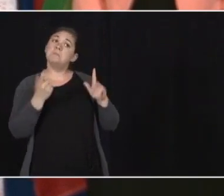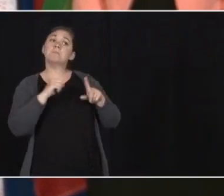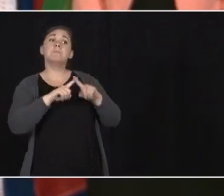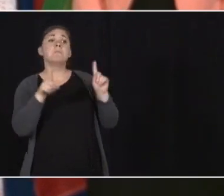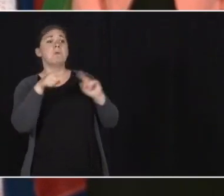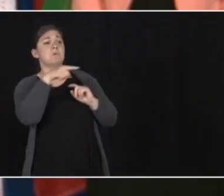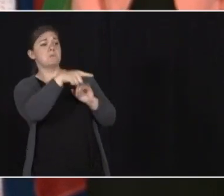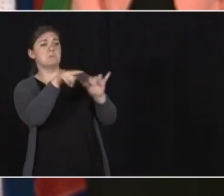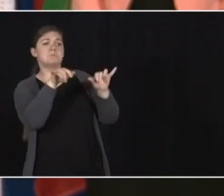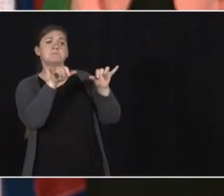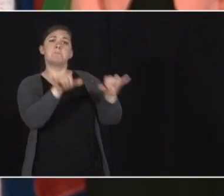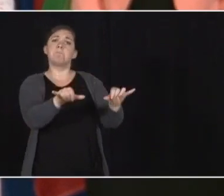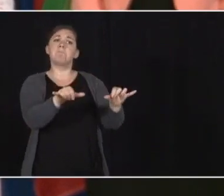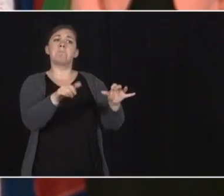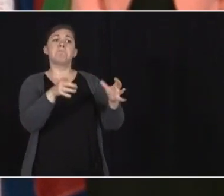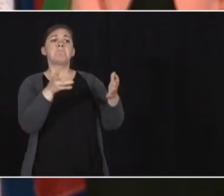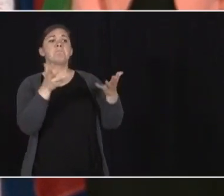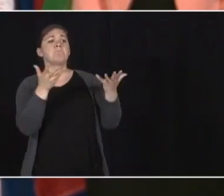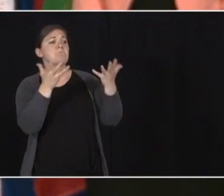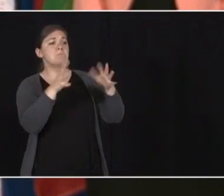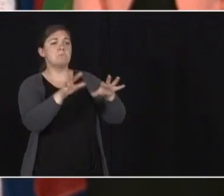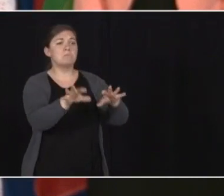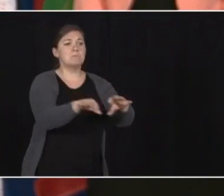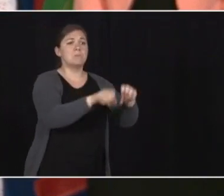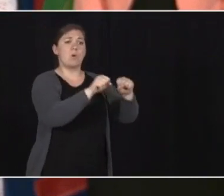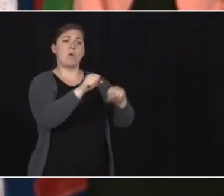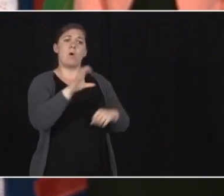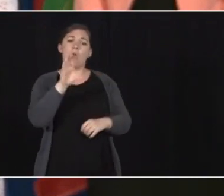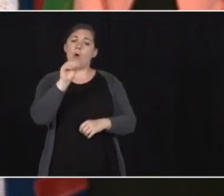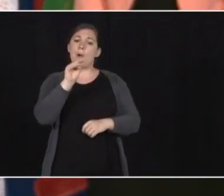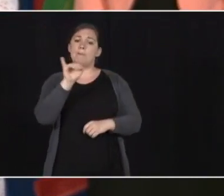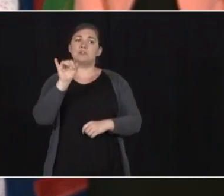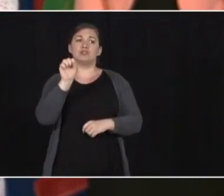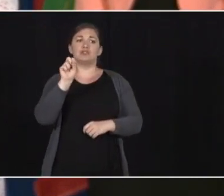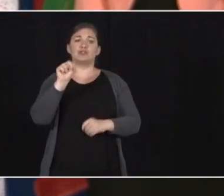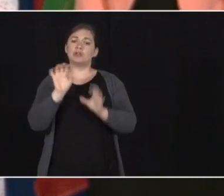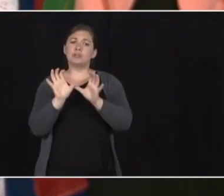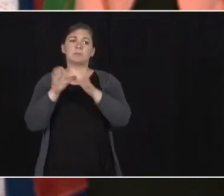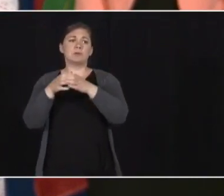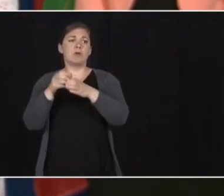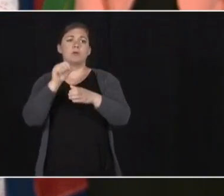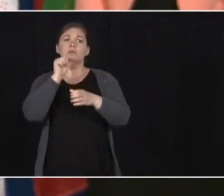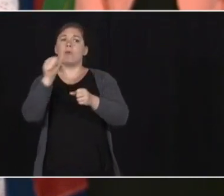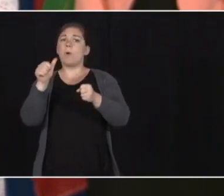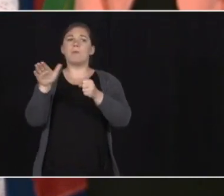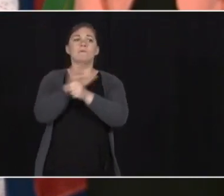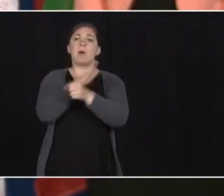I noticed that you are still sticking to this plan to hold a commission in query in September and not a